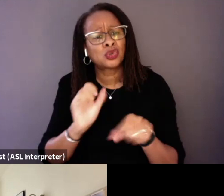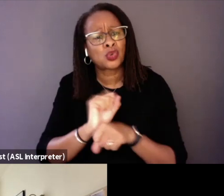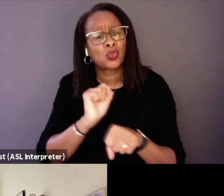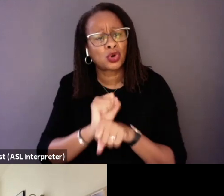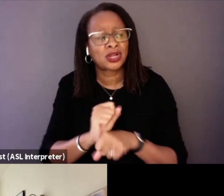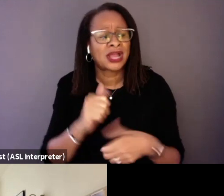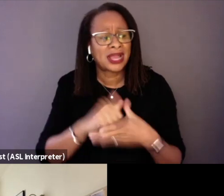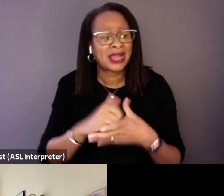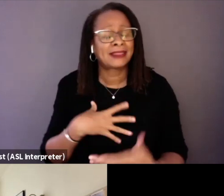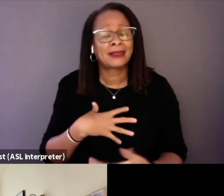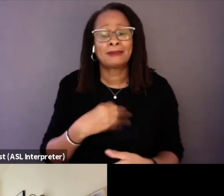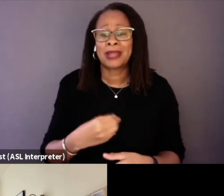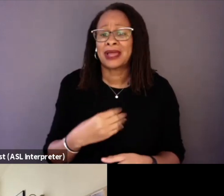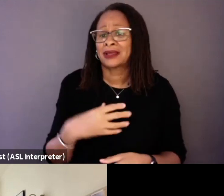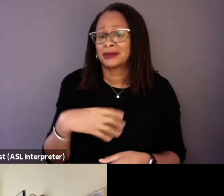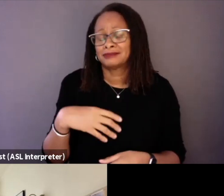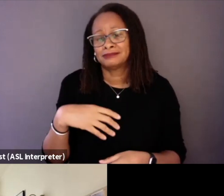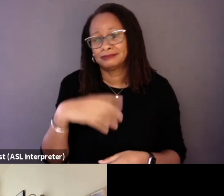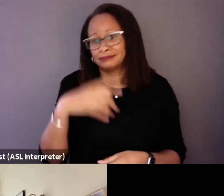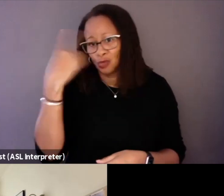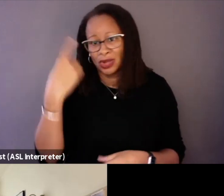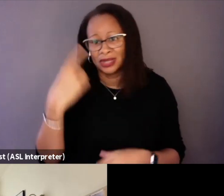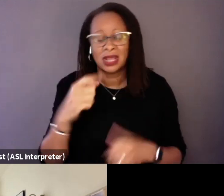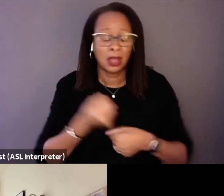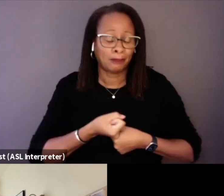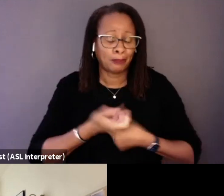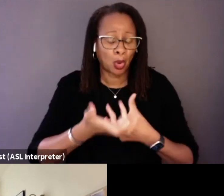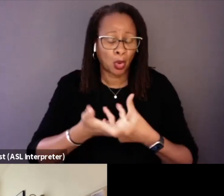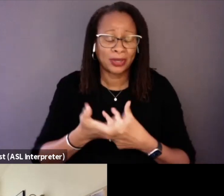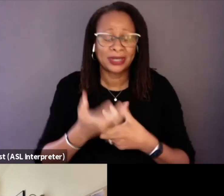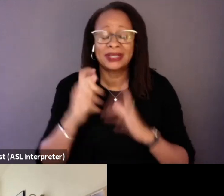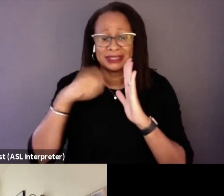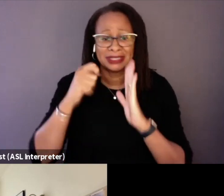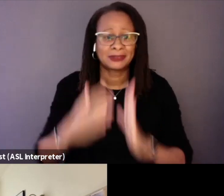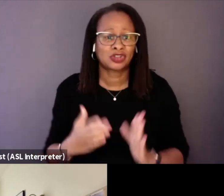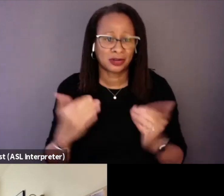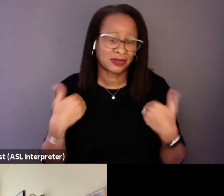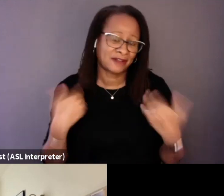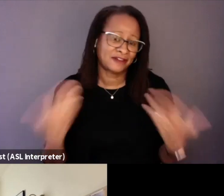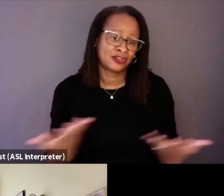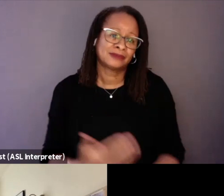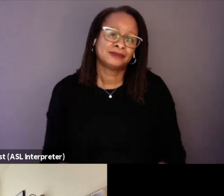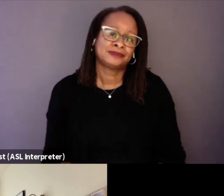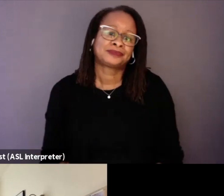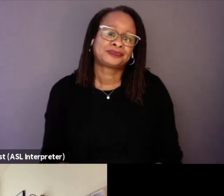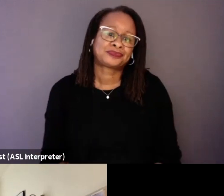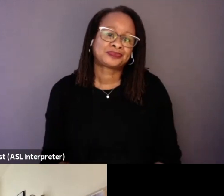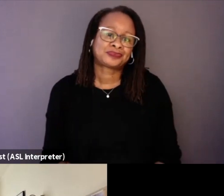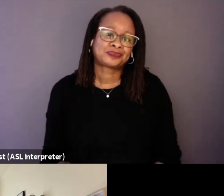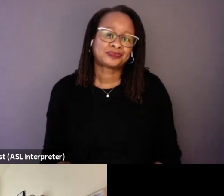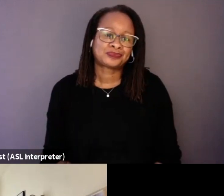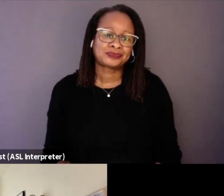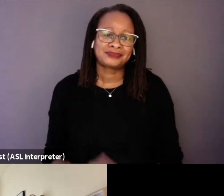extraordinary black and white poetic cinematography. Wow, thank you. Thank you so much.